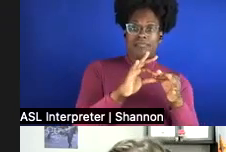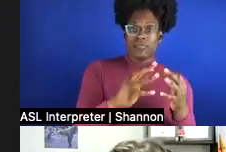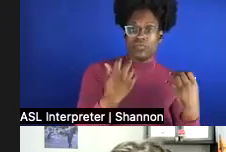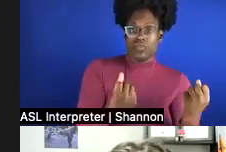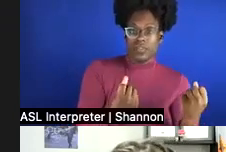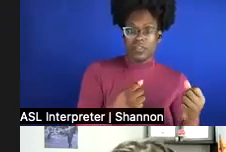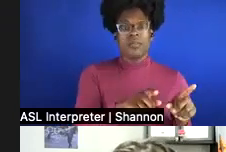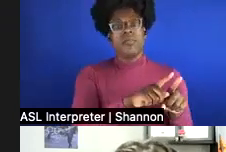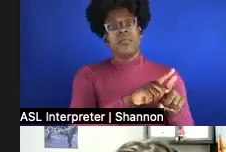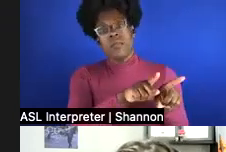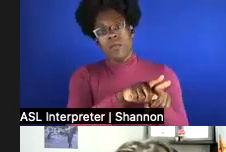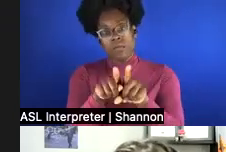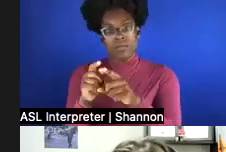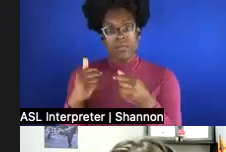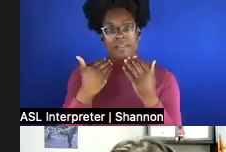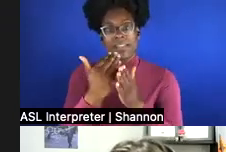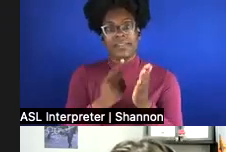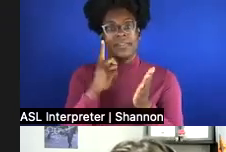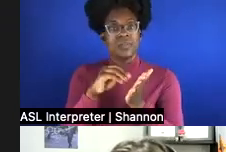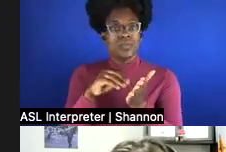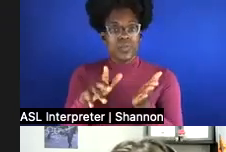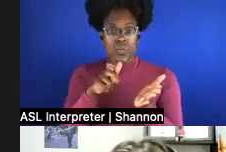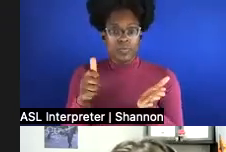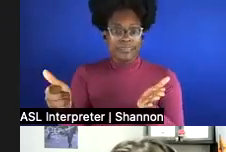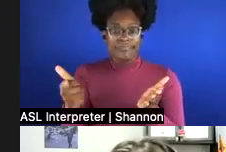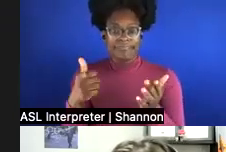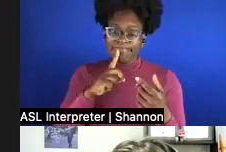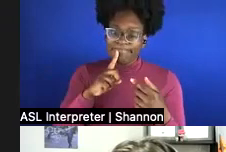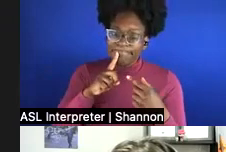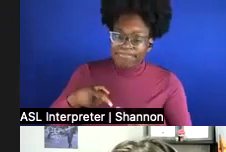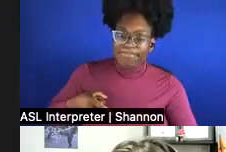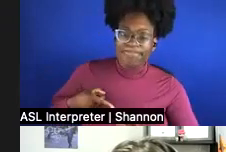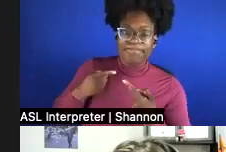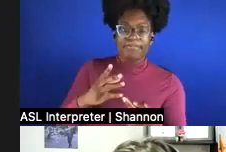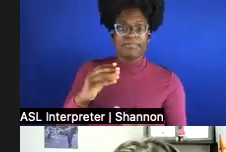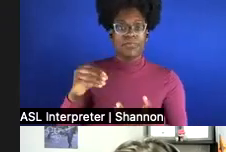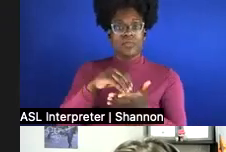lists for students who are particularly struggling and students who are high achieving and may need